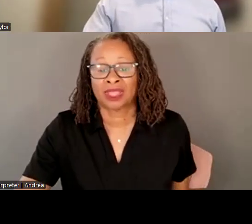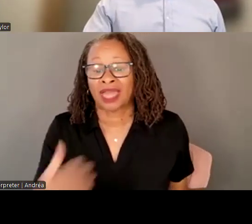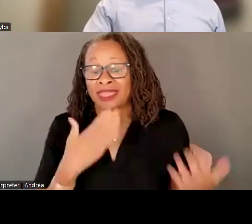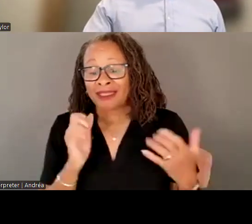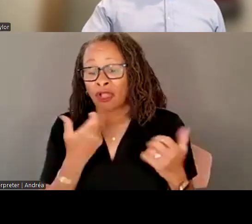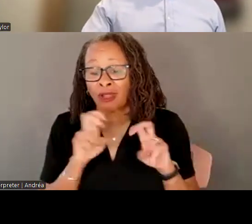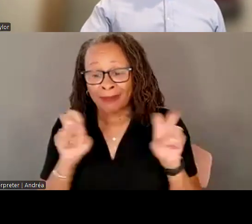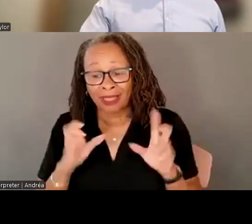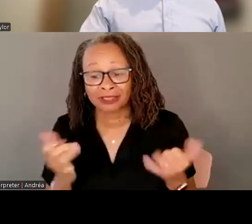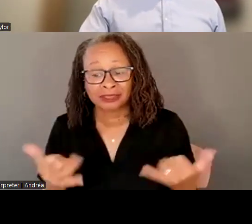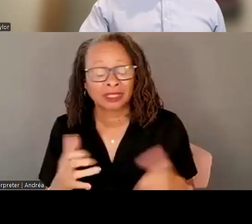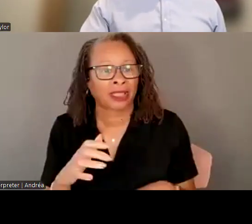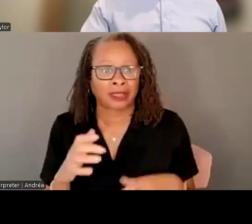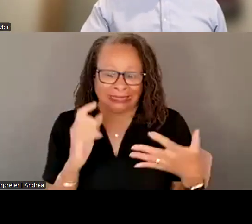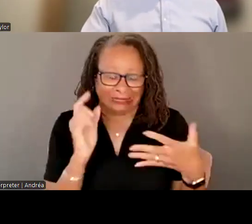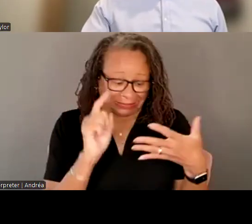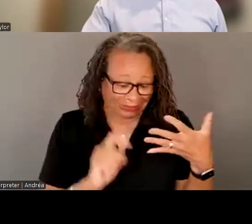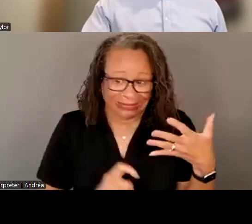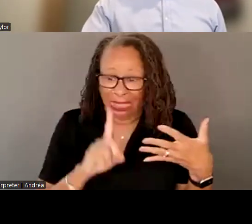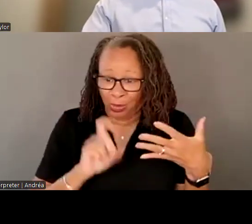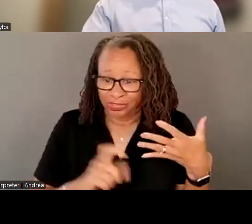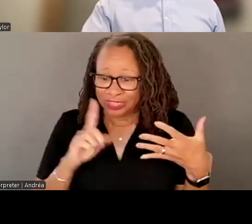We didn't get to all the questions. We will be sending out